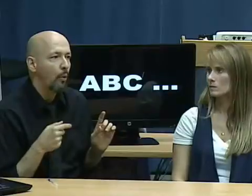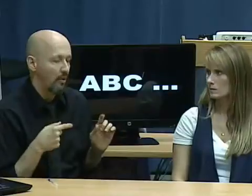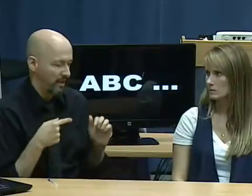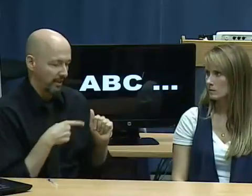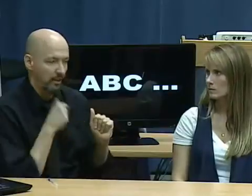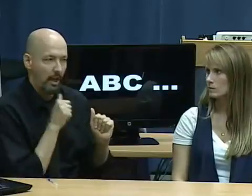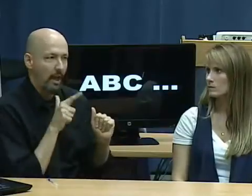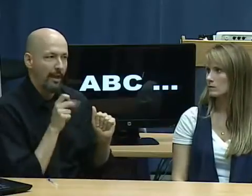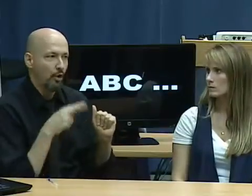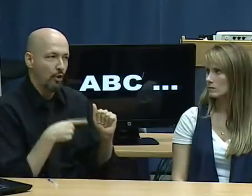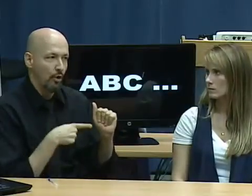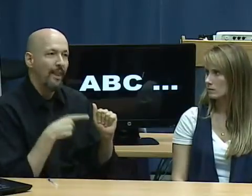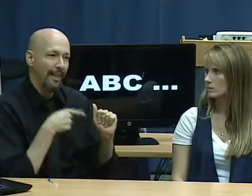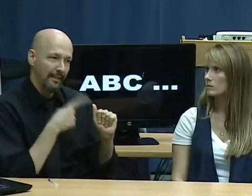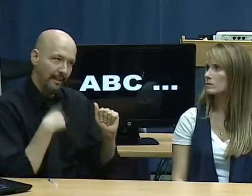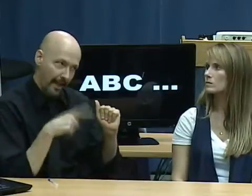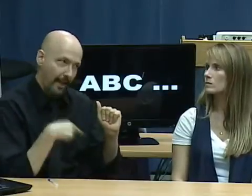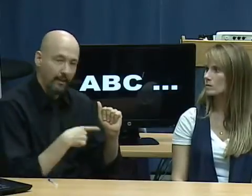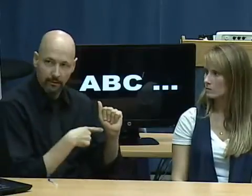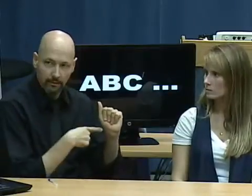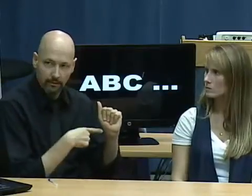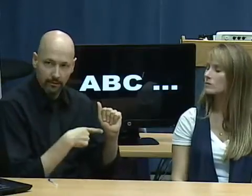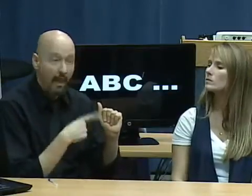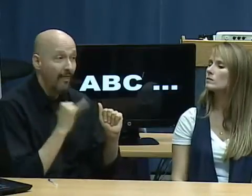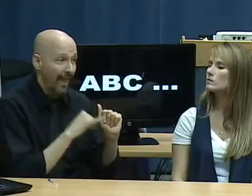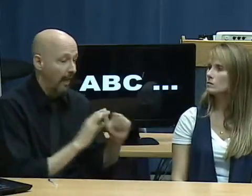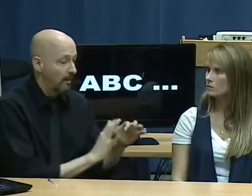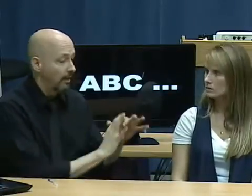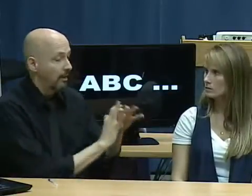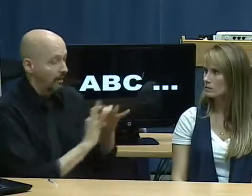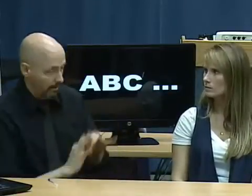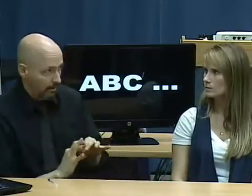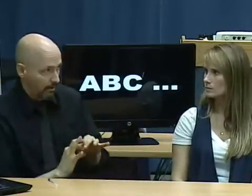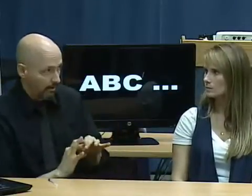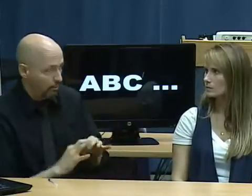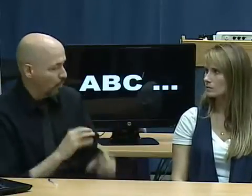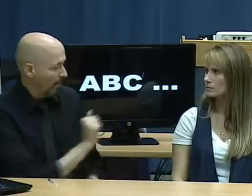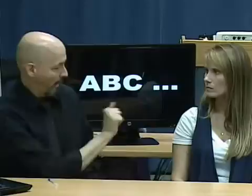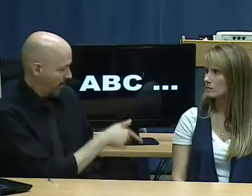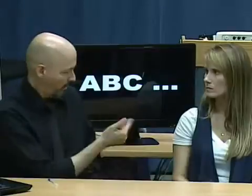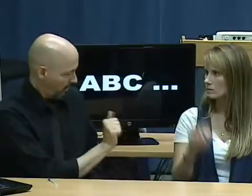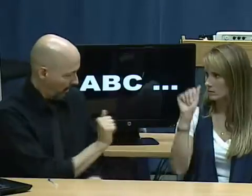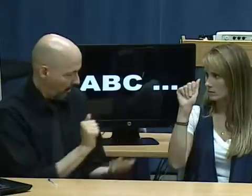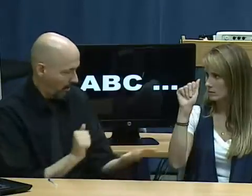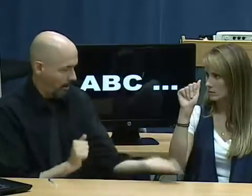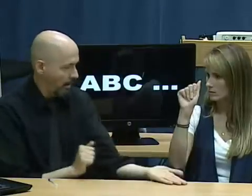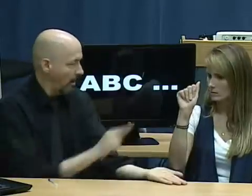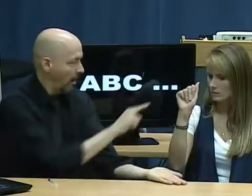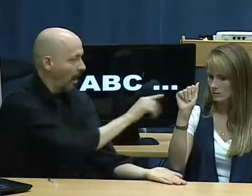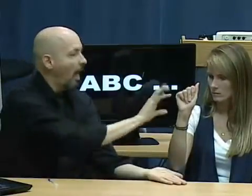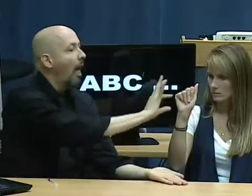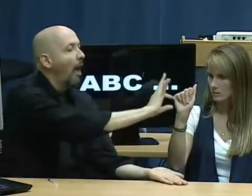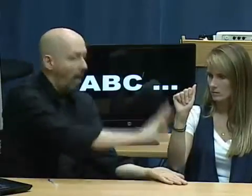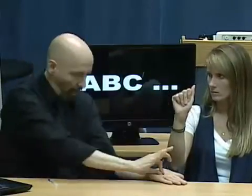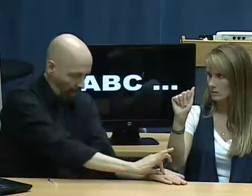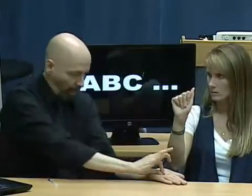So, this "A" is not a LETTER. It's a sign. That sign is connected... Show me the "A."